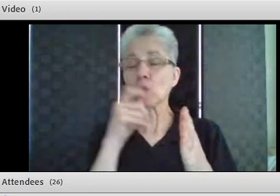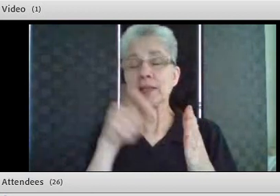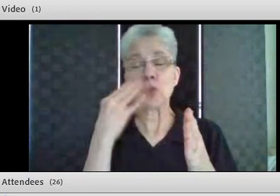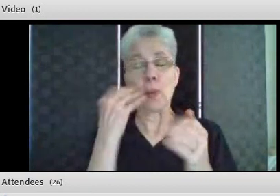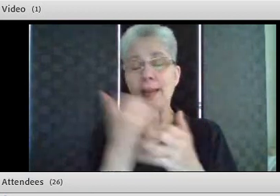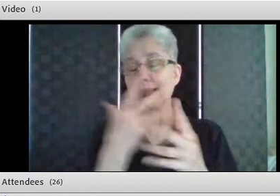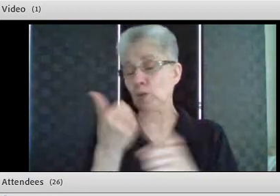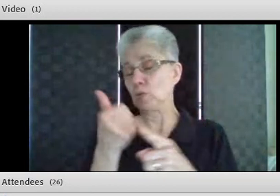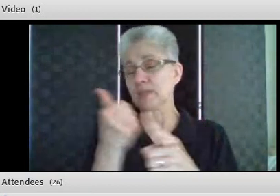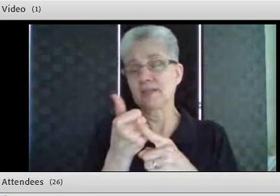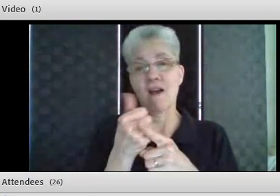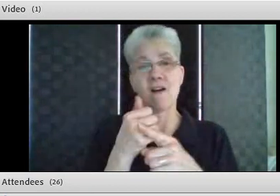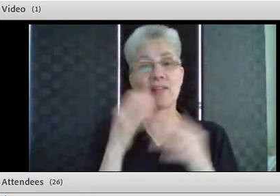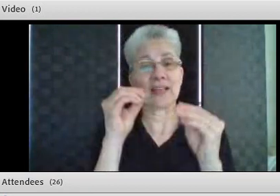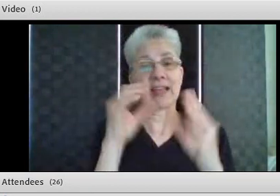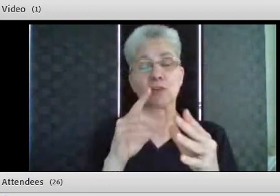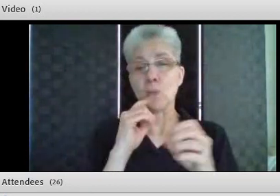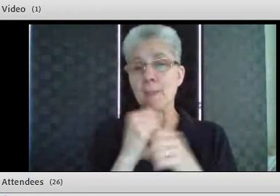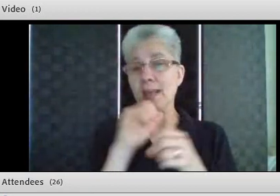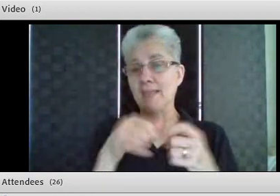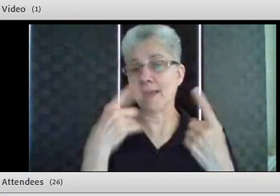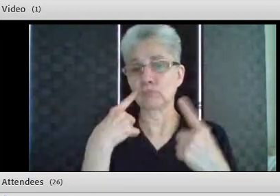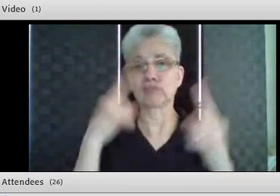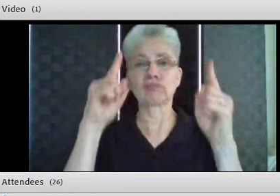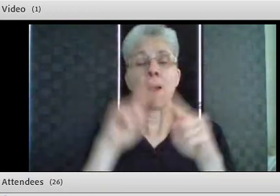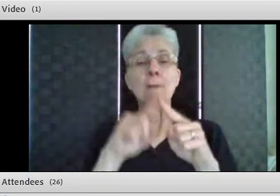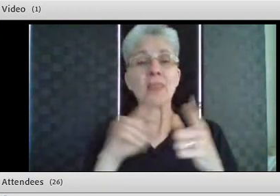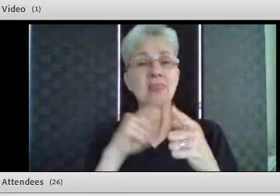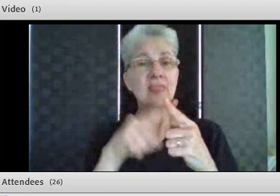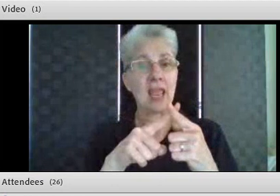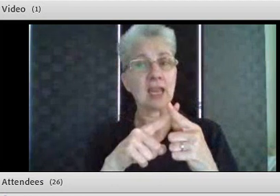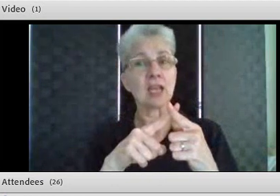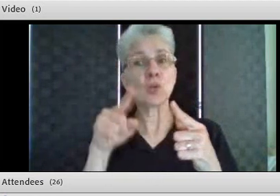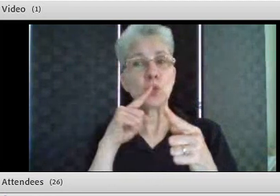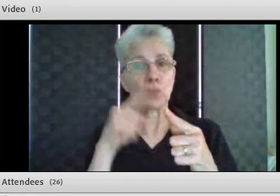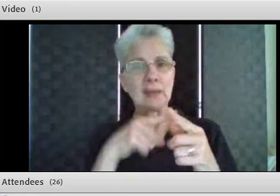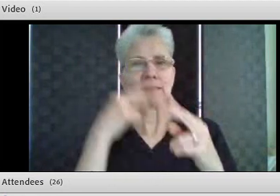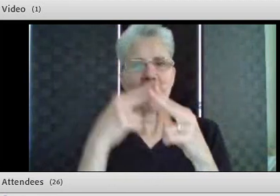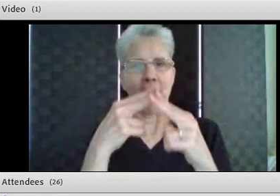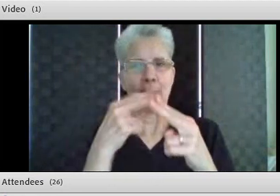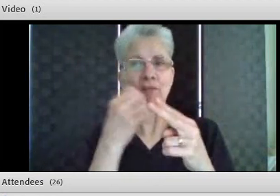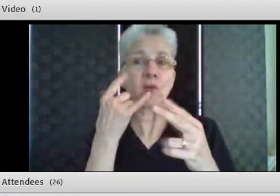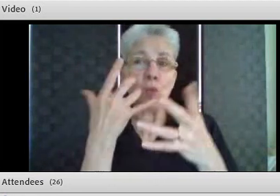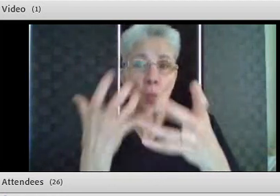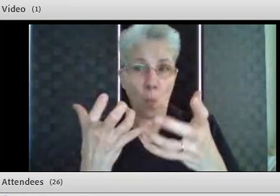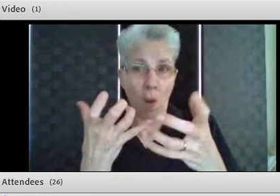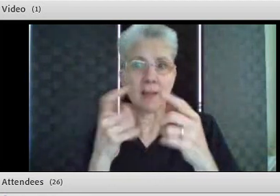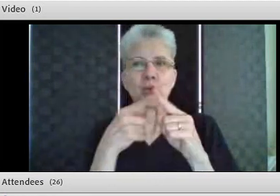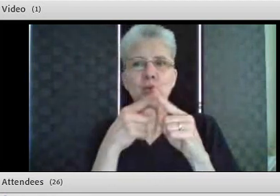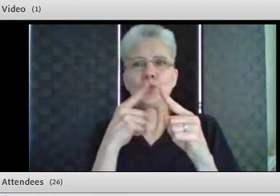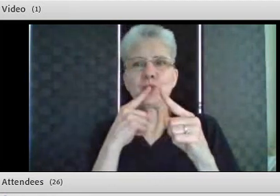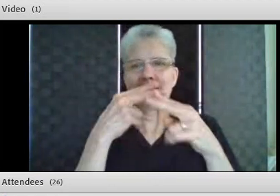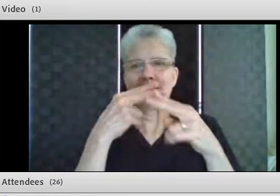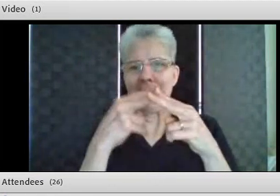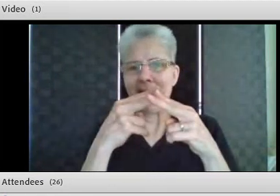to the musical-compositional process. Again, you don't need to know anything as an educator to make this happen,